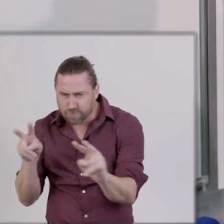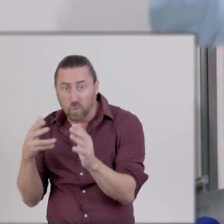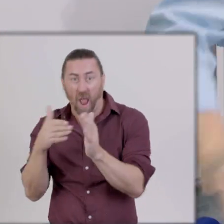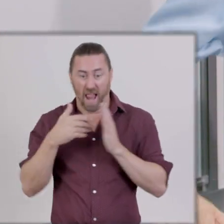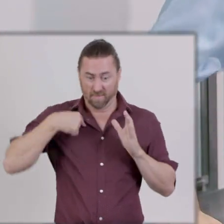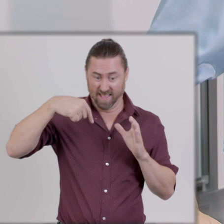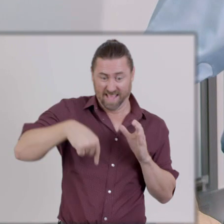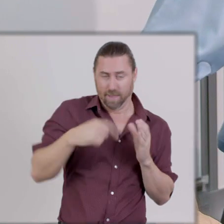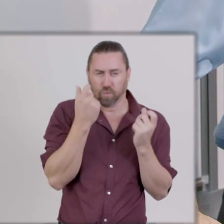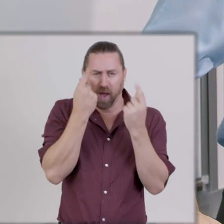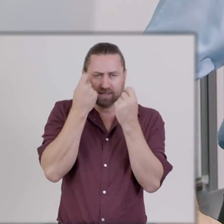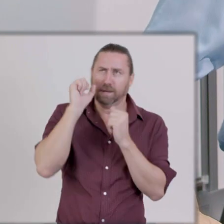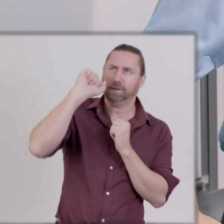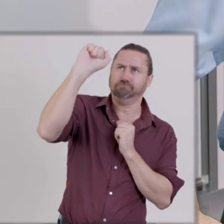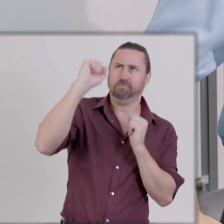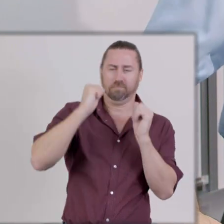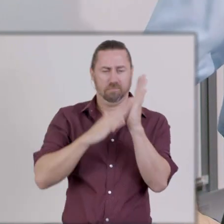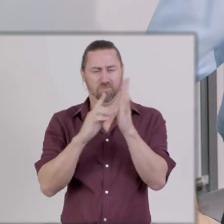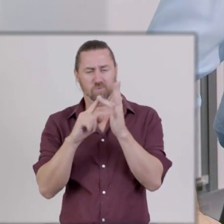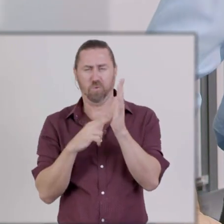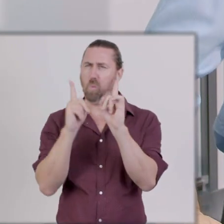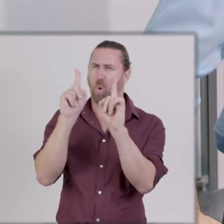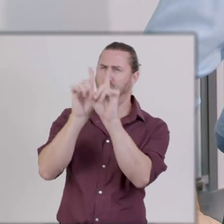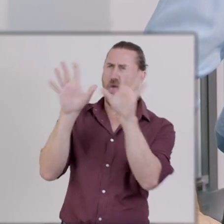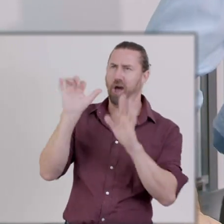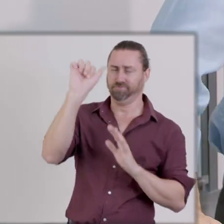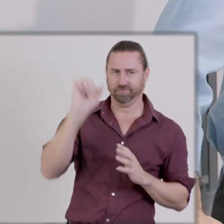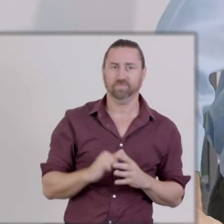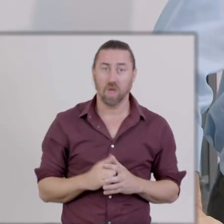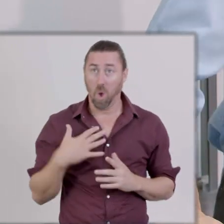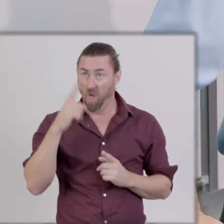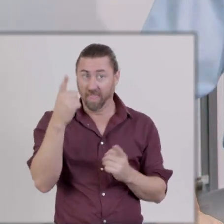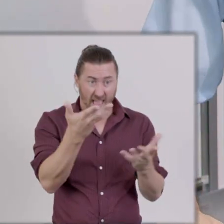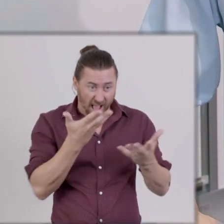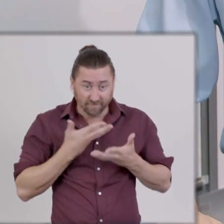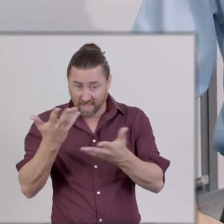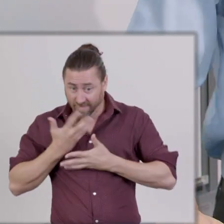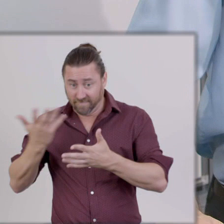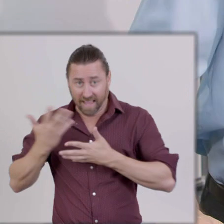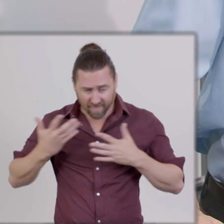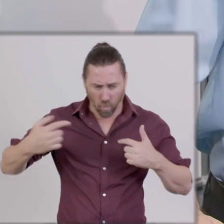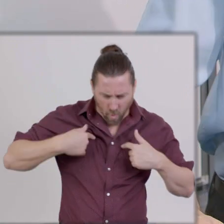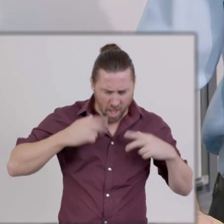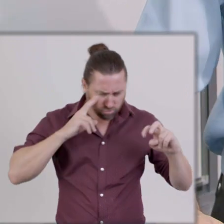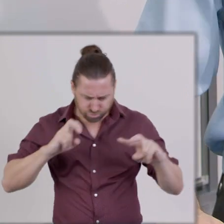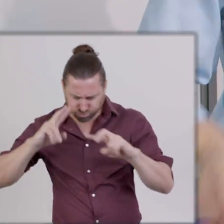to understand more about the moon. It's because of those experiments, observations, and samples being brought back to Earth,